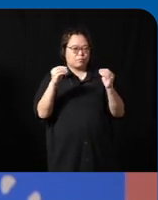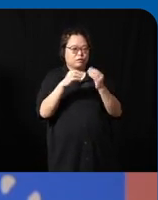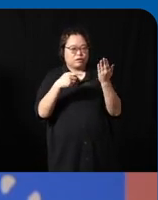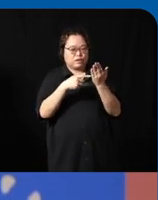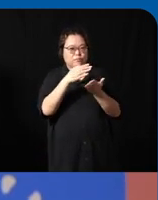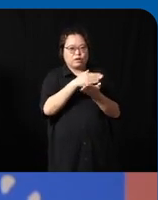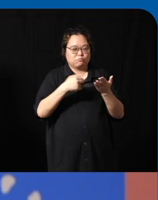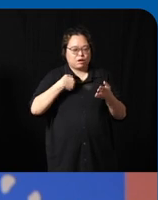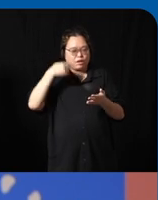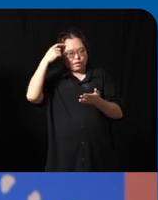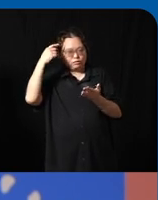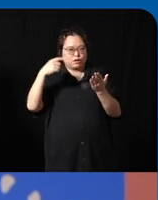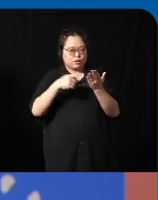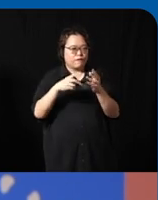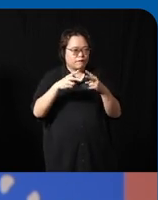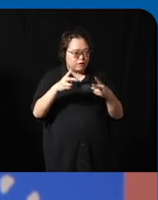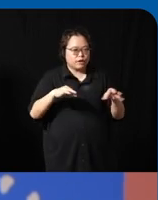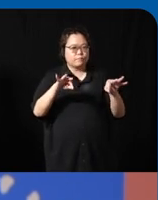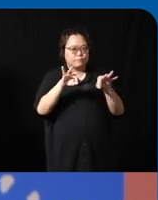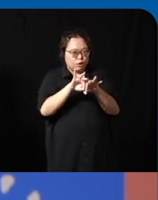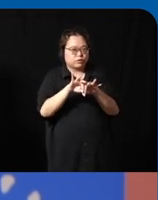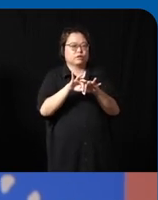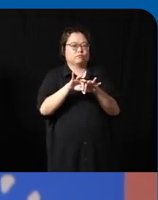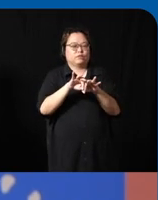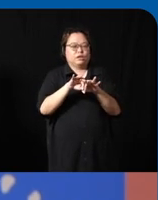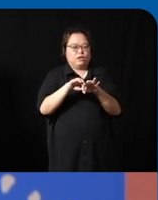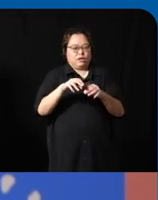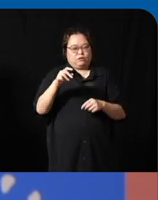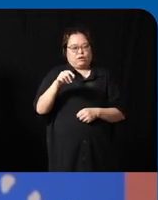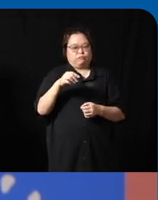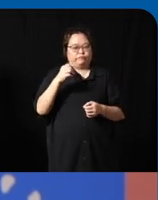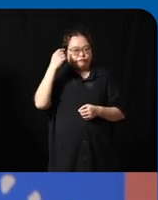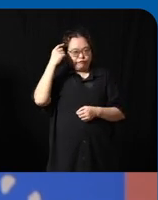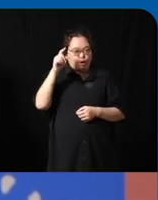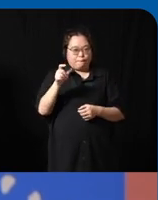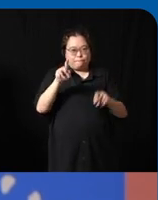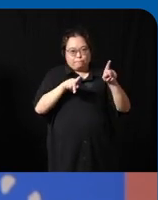be uh can play a really important role in this journey sometimes like the AI technology those AI